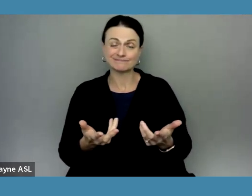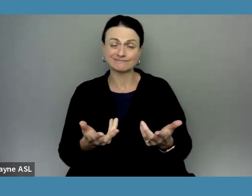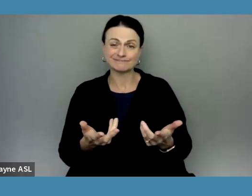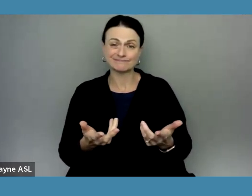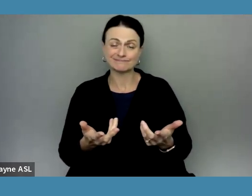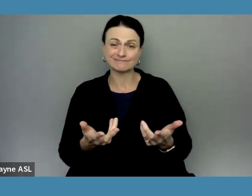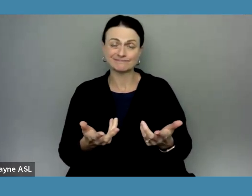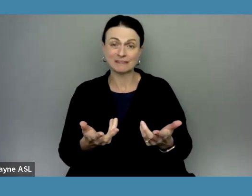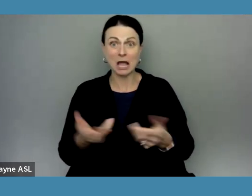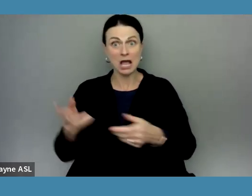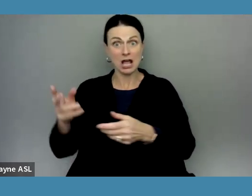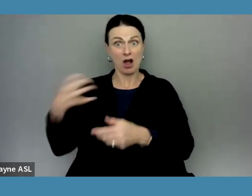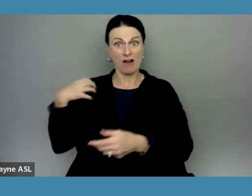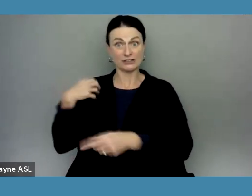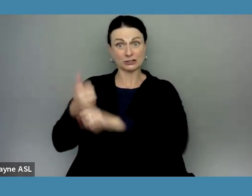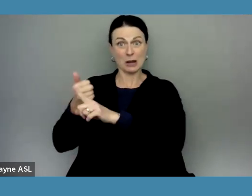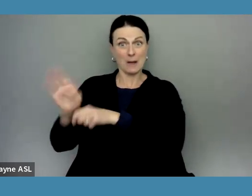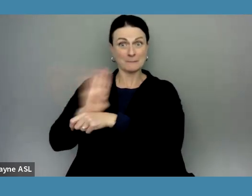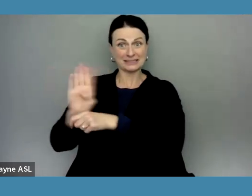busy the hearing officer's schedule is.